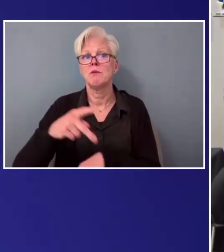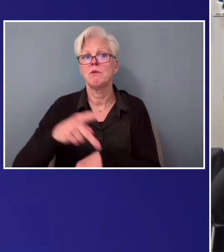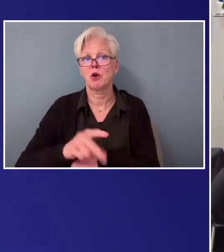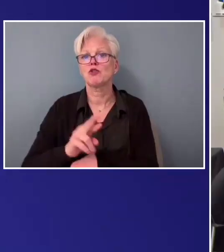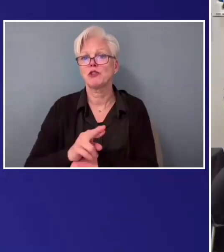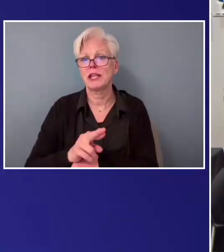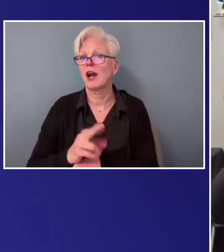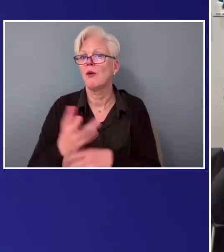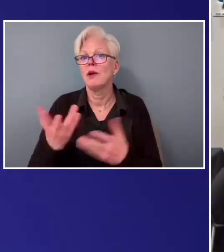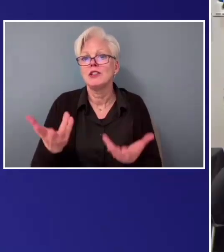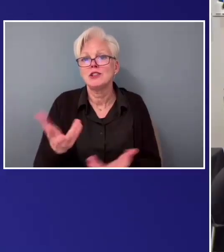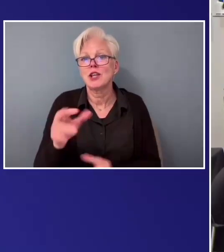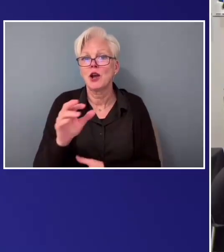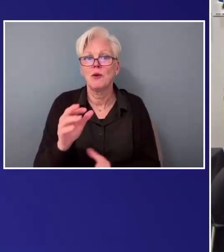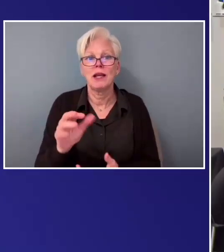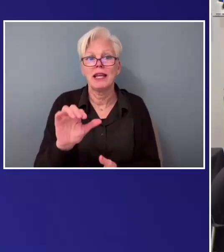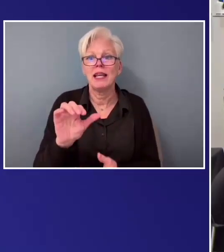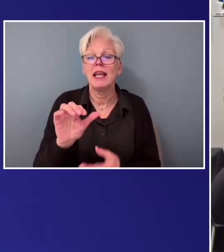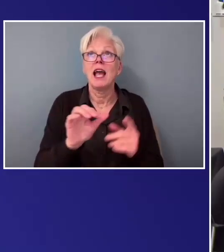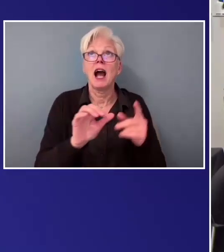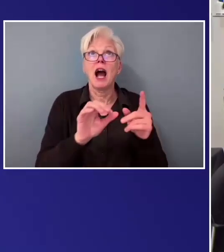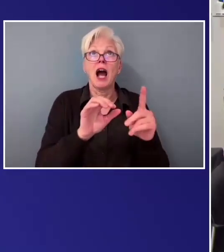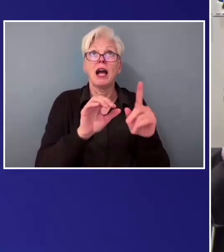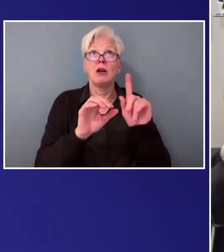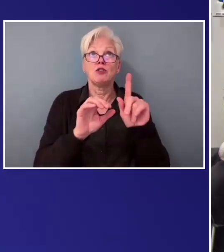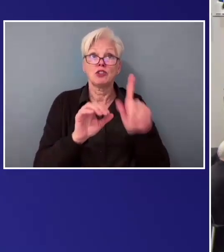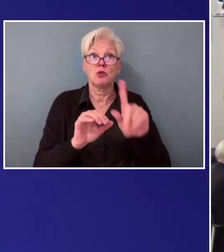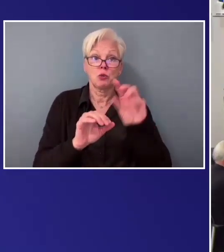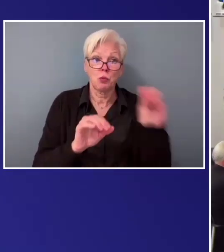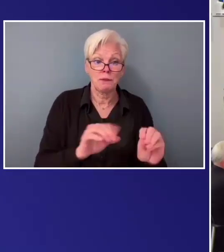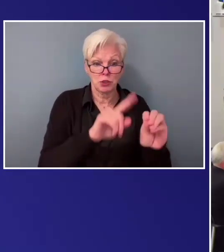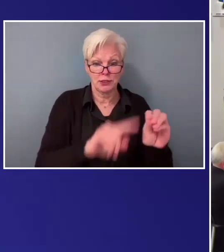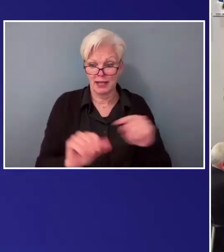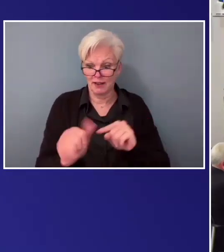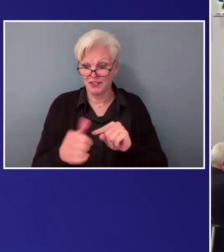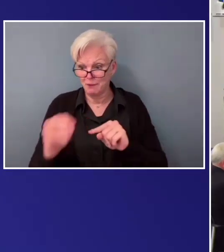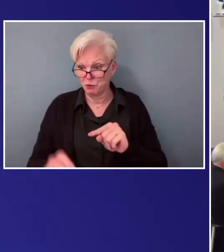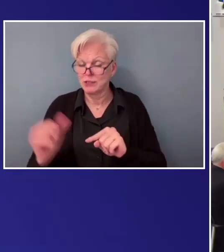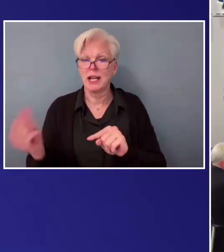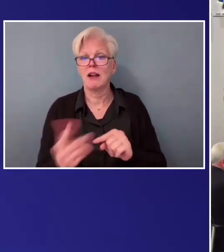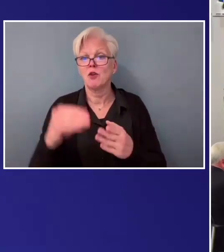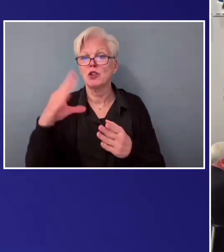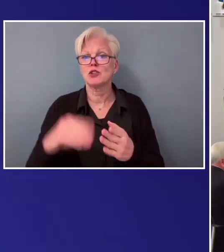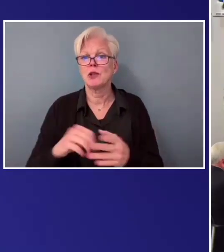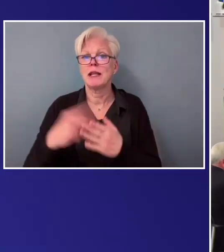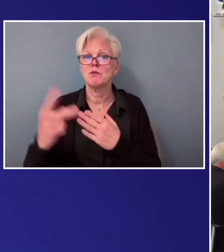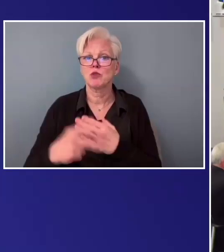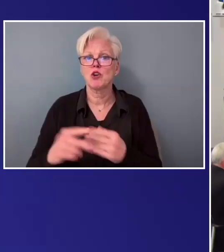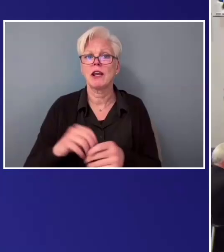So it's 10% of 1% of all students are in programs in Guam, the Virgin Islands,